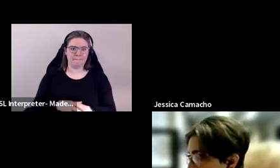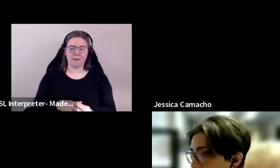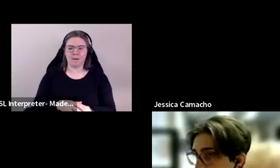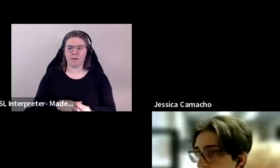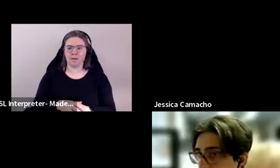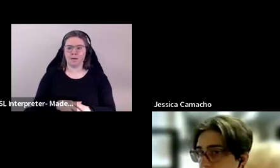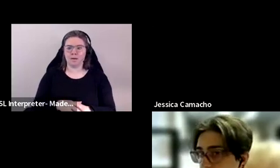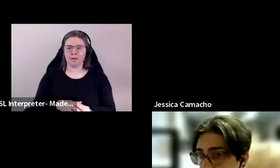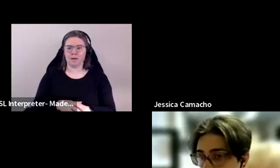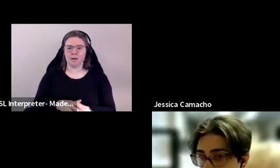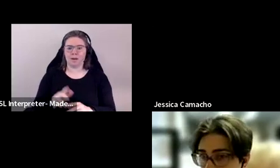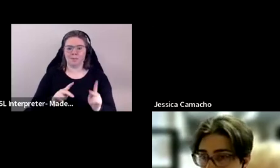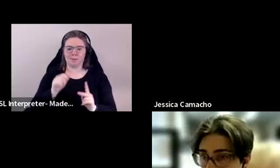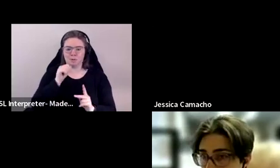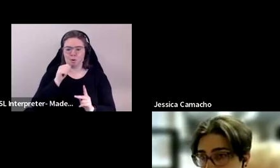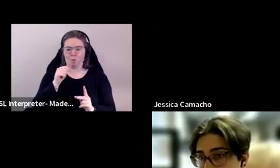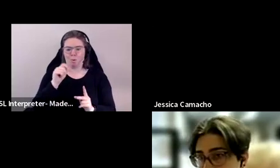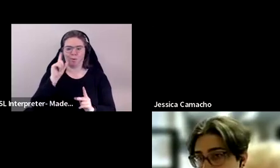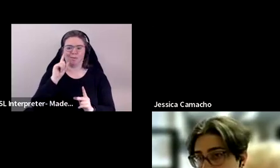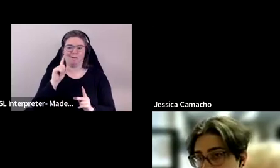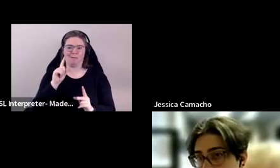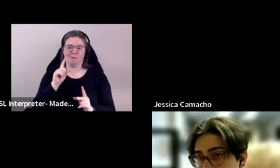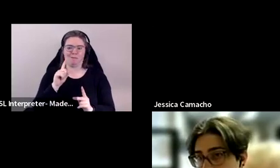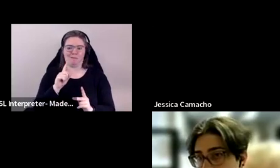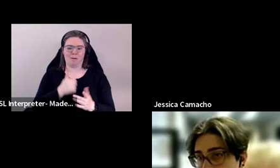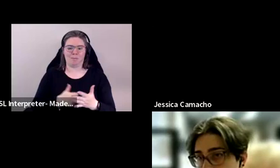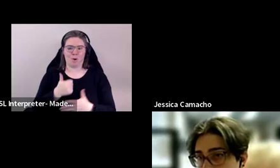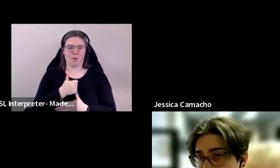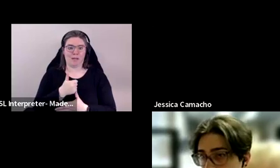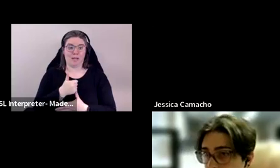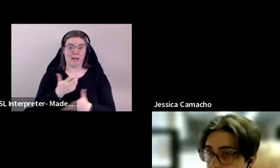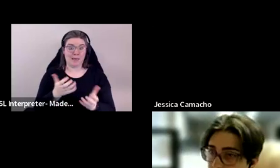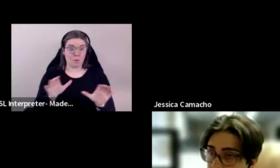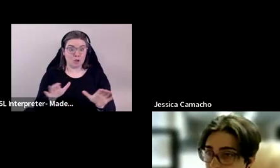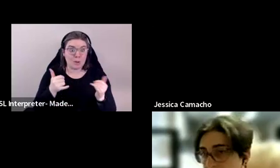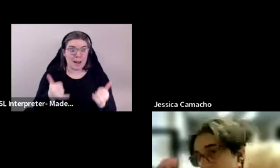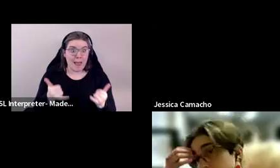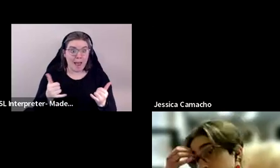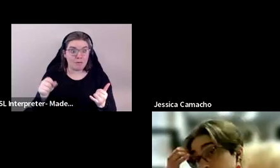Don Dew: see that as a priority, most advocacy, right? They want to do it. And then now they don't want to plan